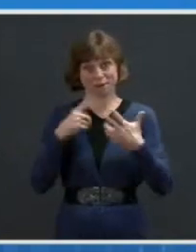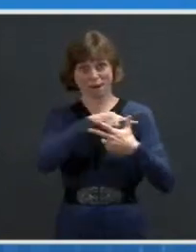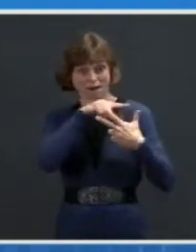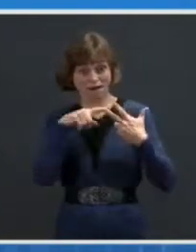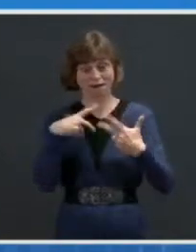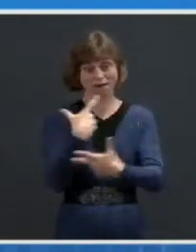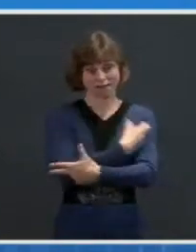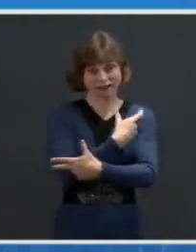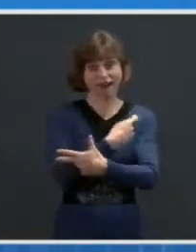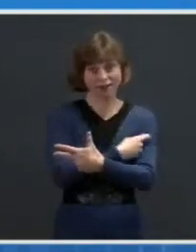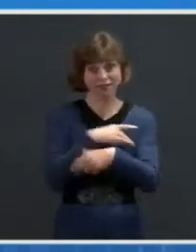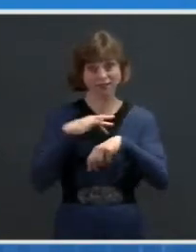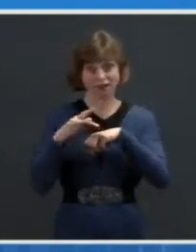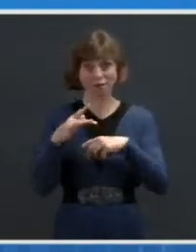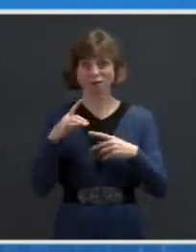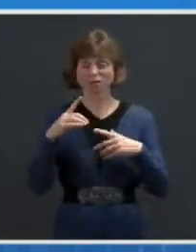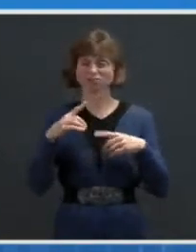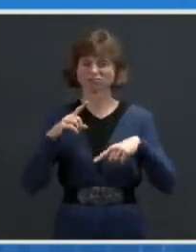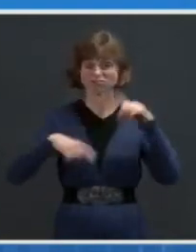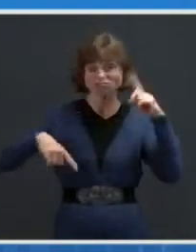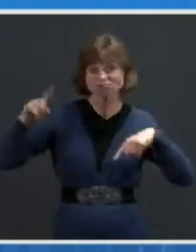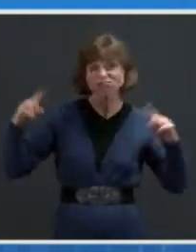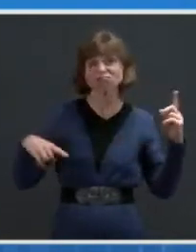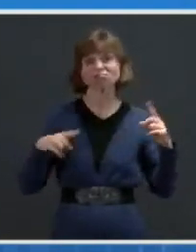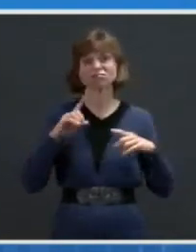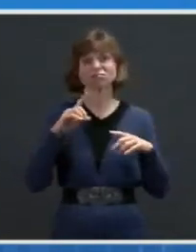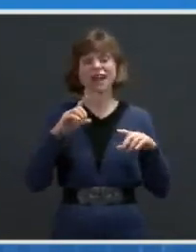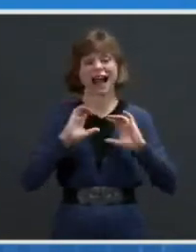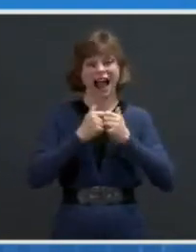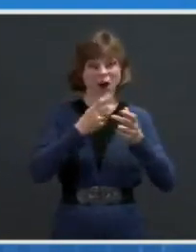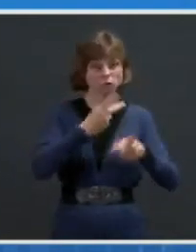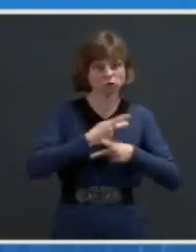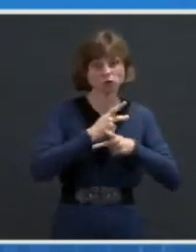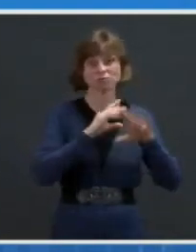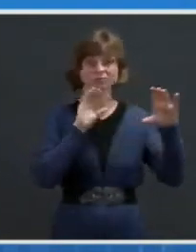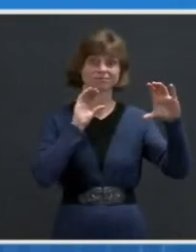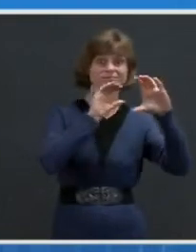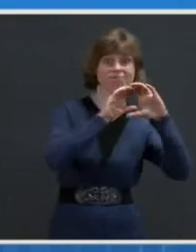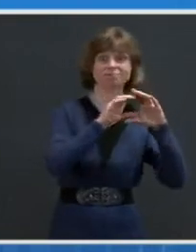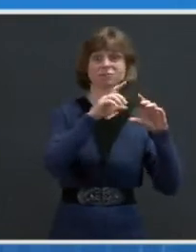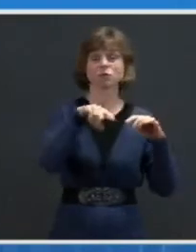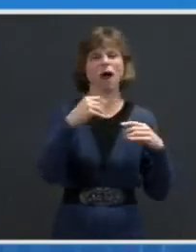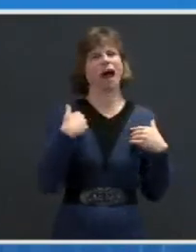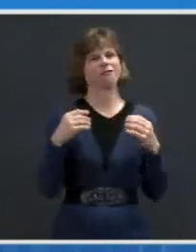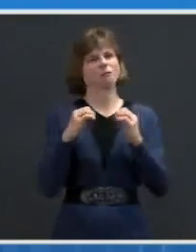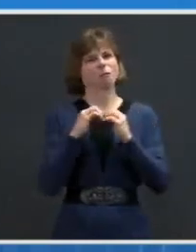SETTINGS. HAVING MULTIPLE TYPES,